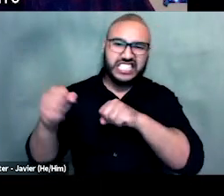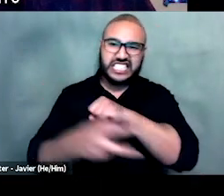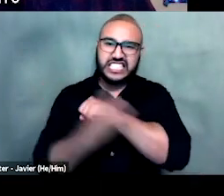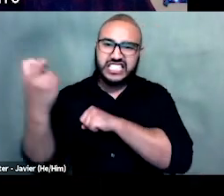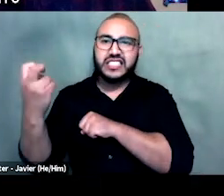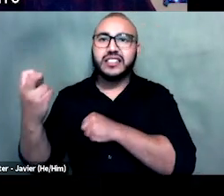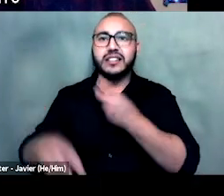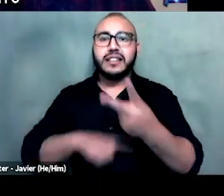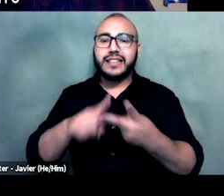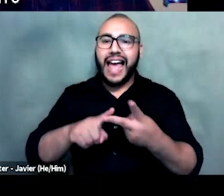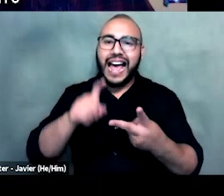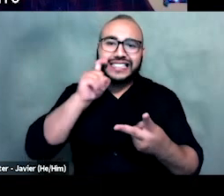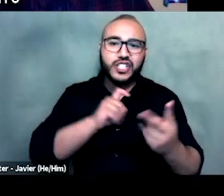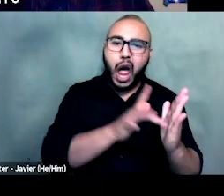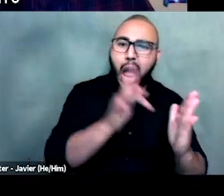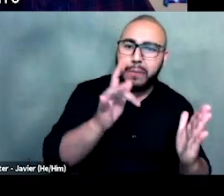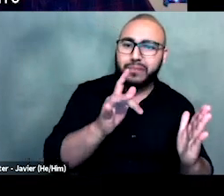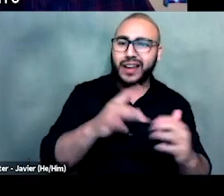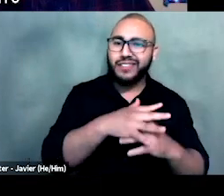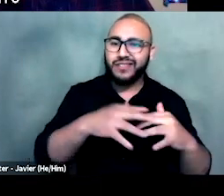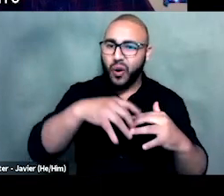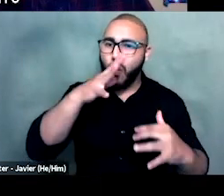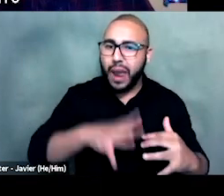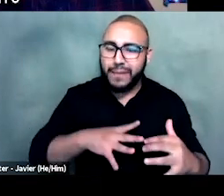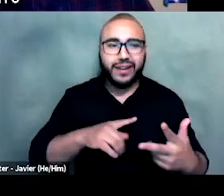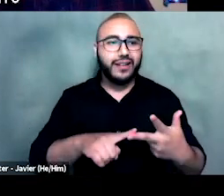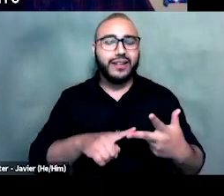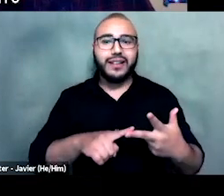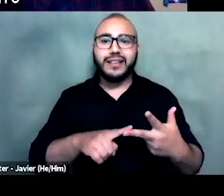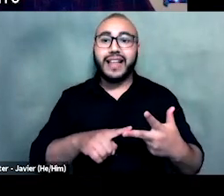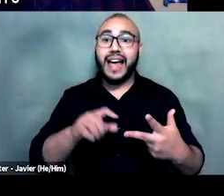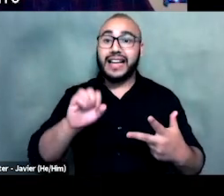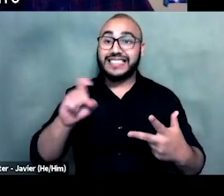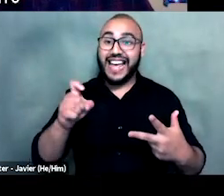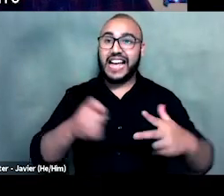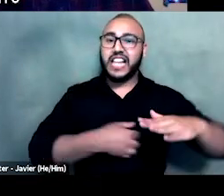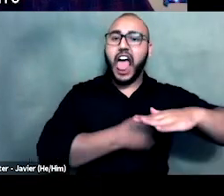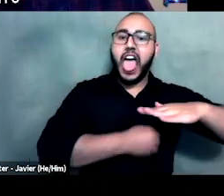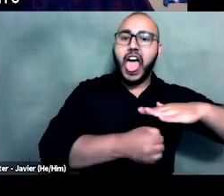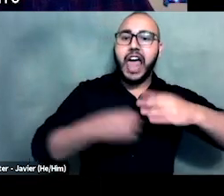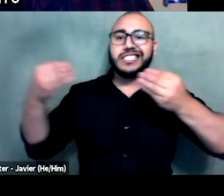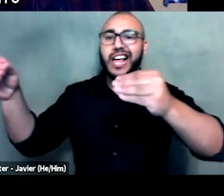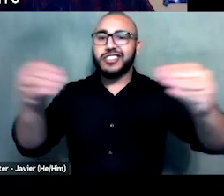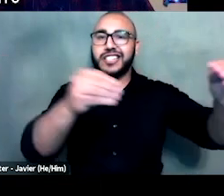The sexual assault of Native women, the sex trafficking of Native American women. The